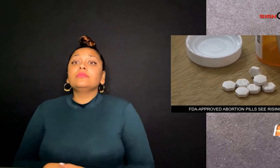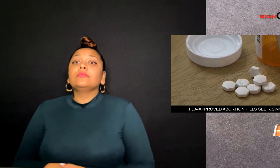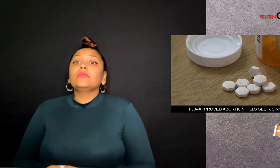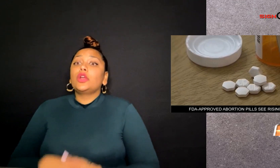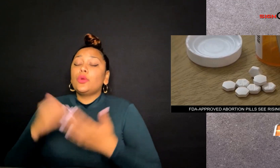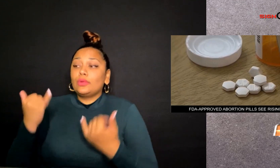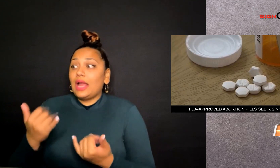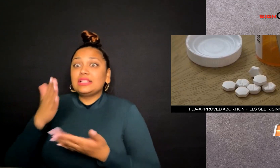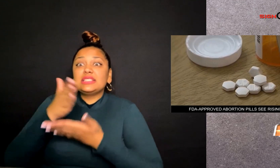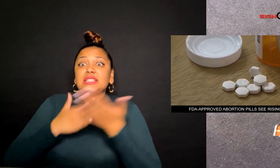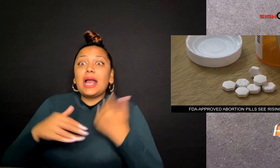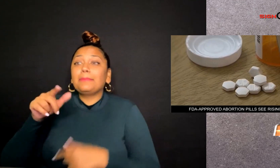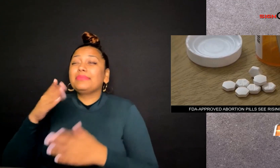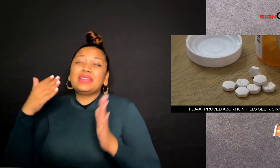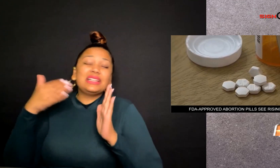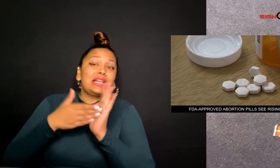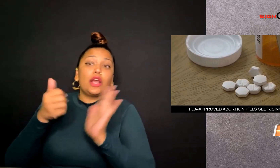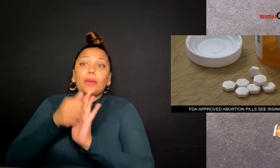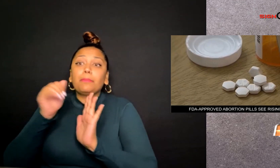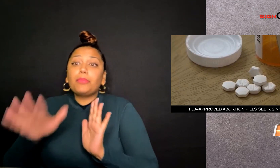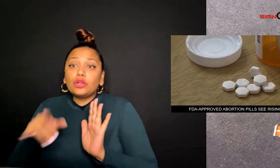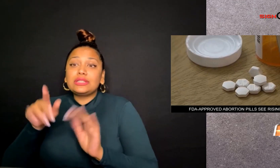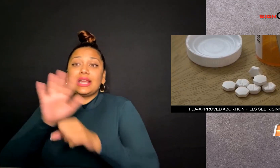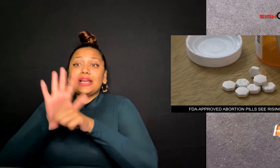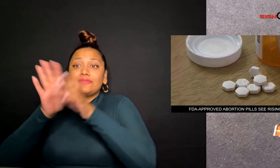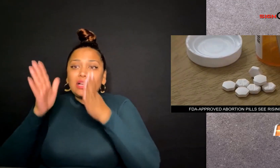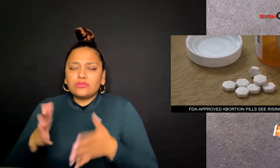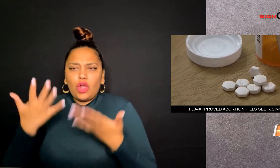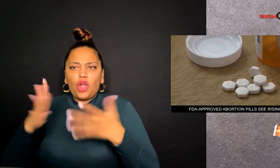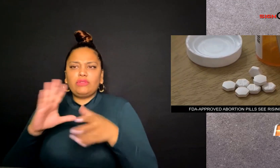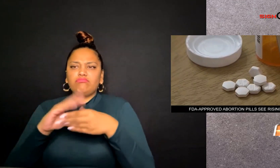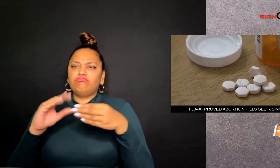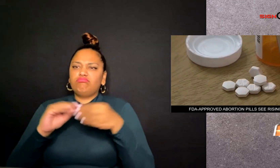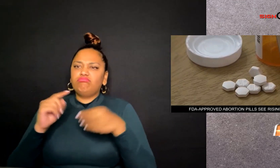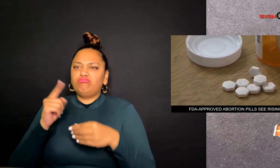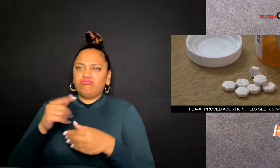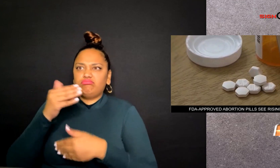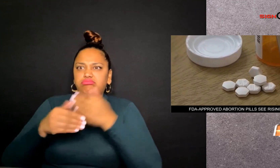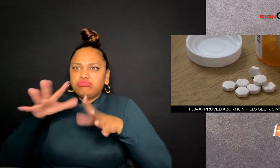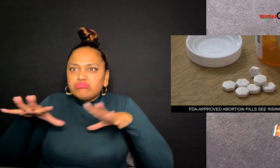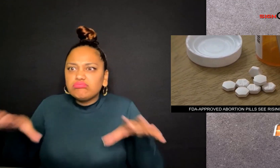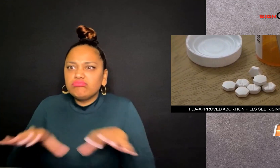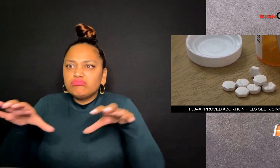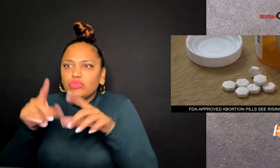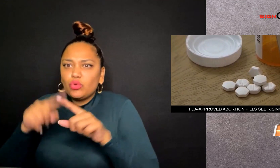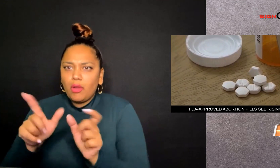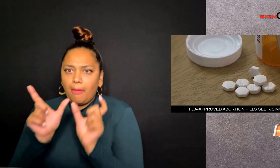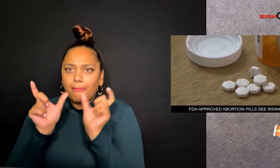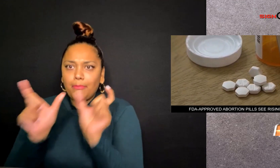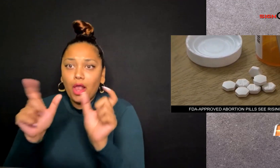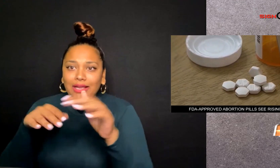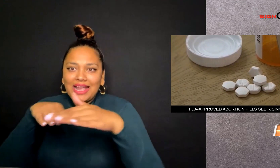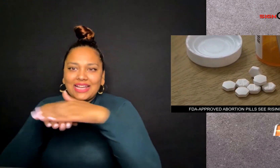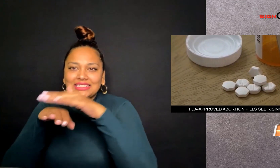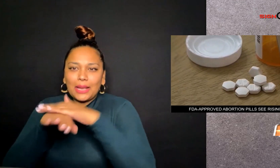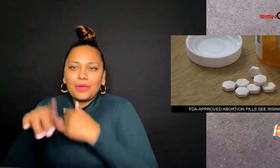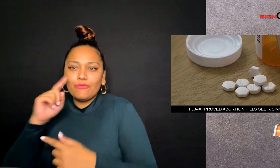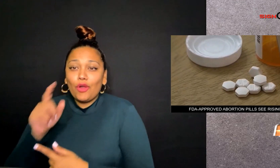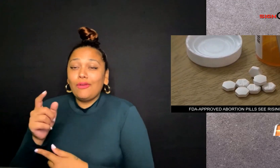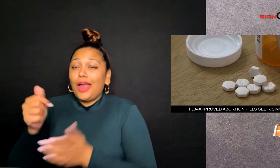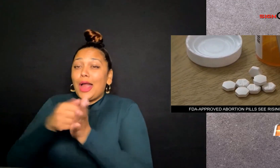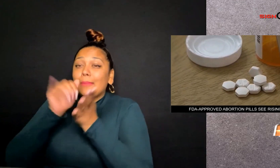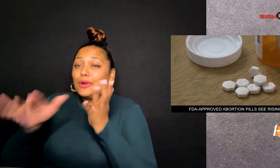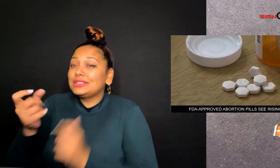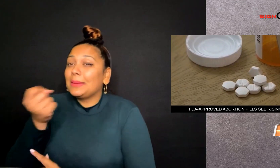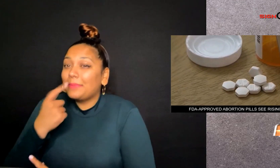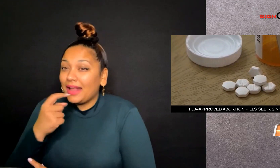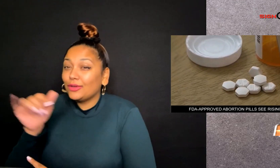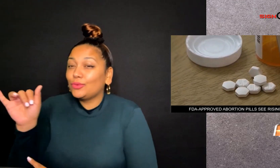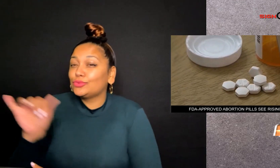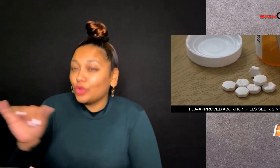period some antiabortion advocates already say they are taking action to block access